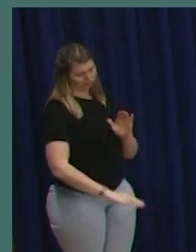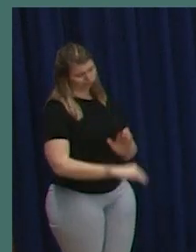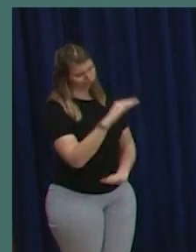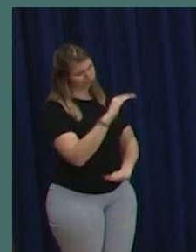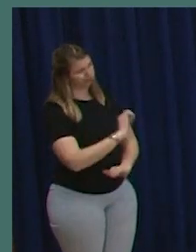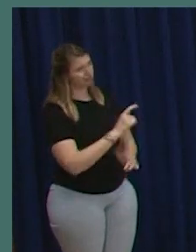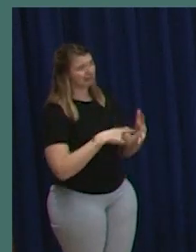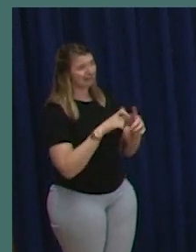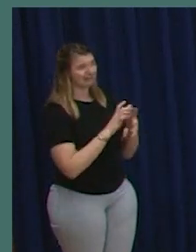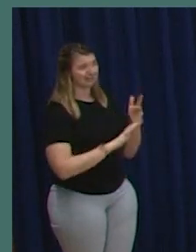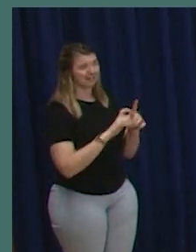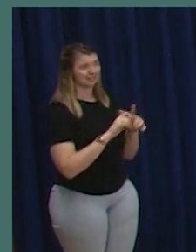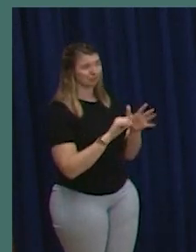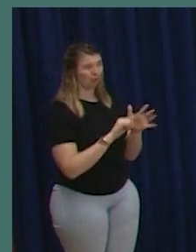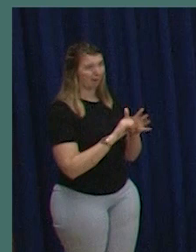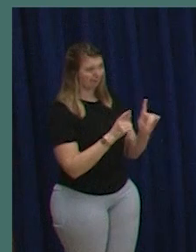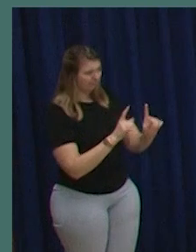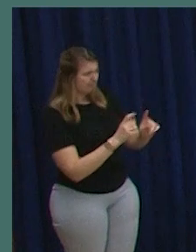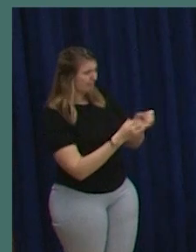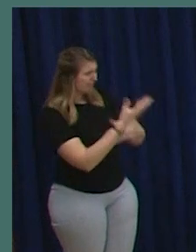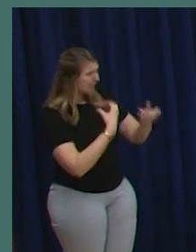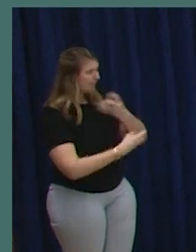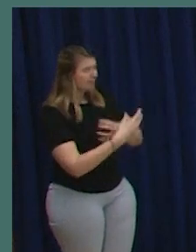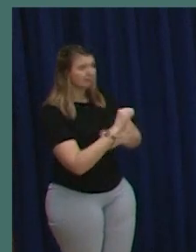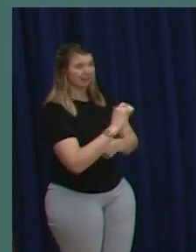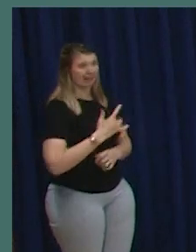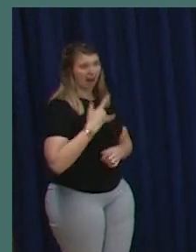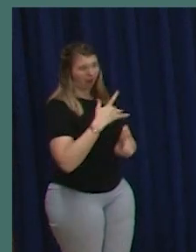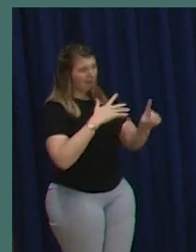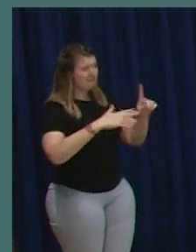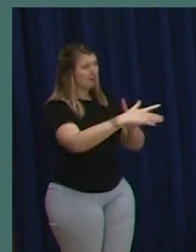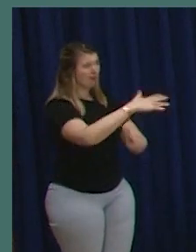is their life like, what other things are going on for them. And we can make a big difference, okay,